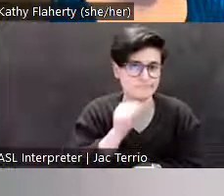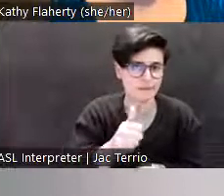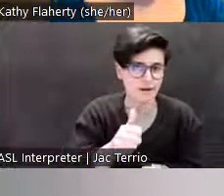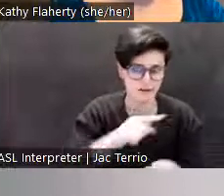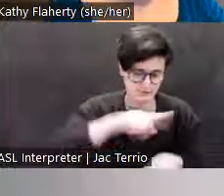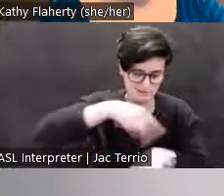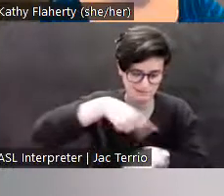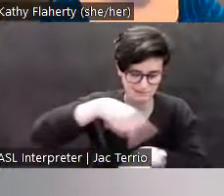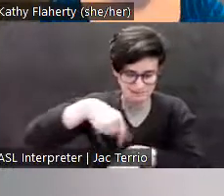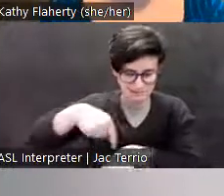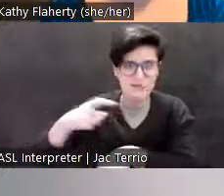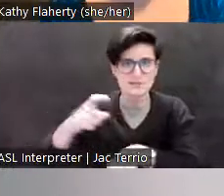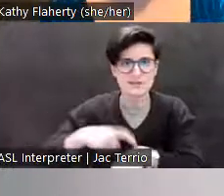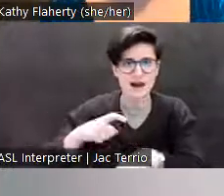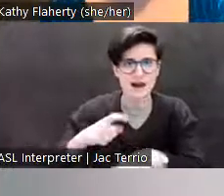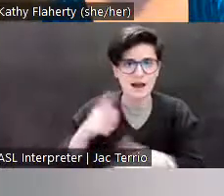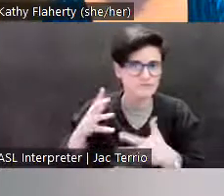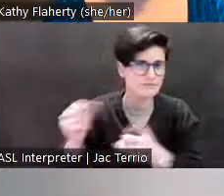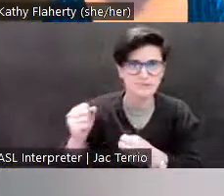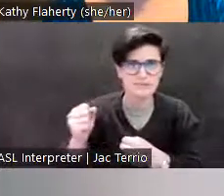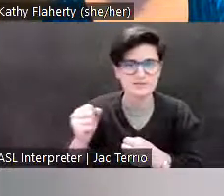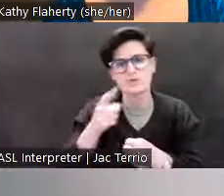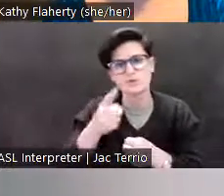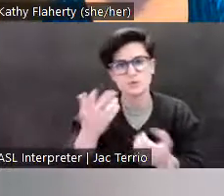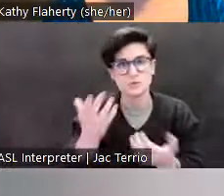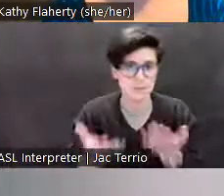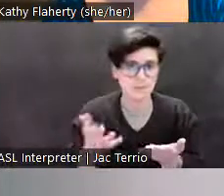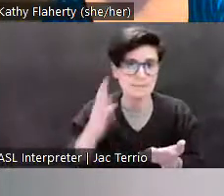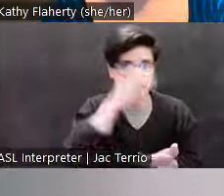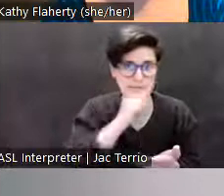people sometimes miss deadlines. 15:32:03 It's really also important that if